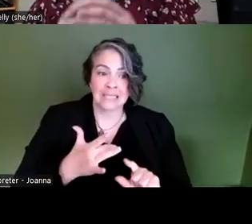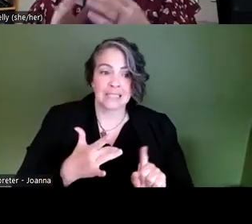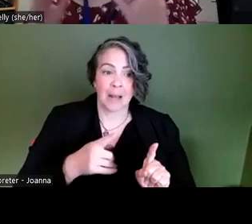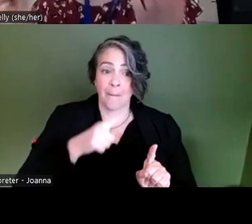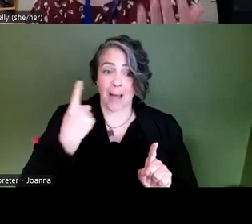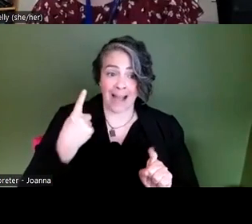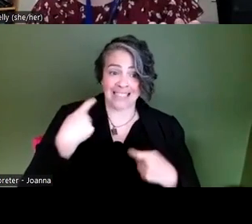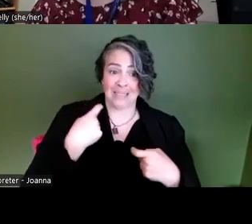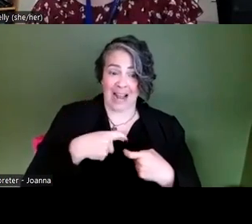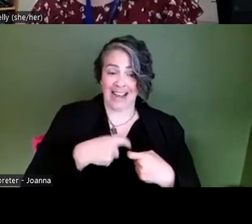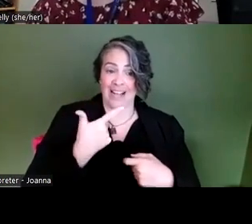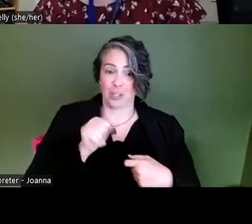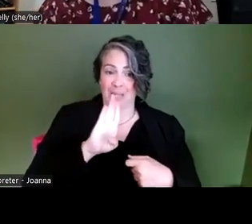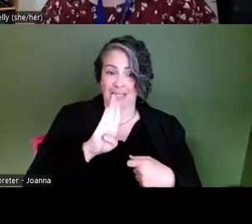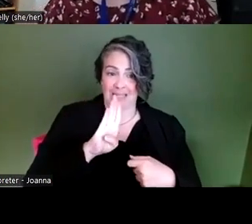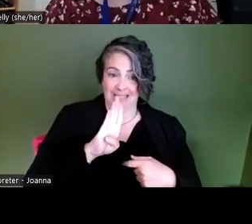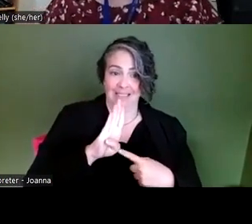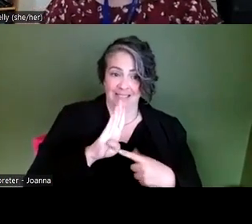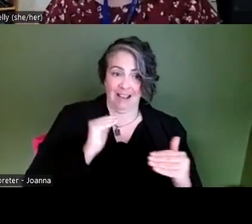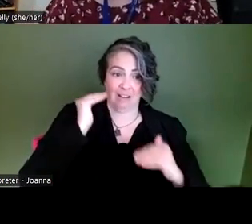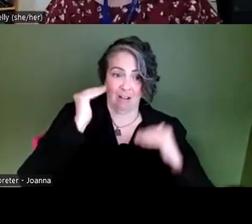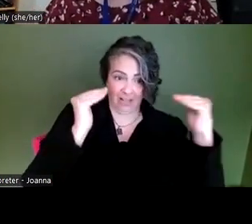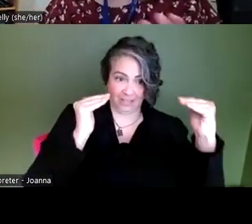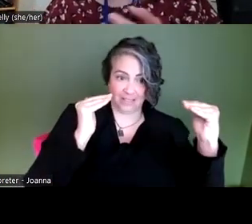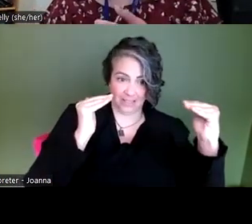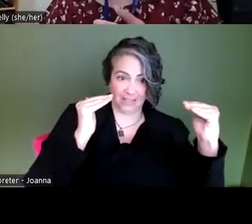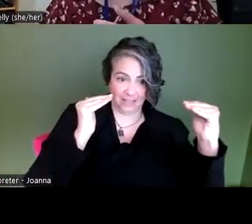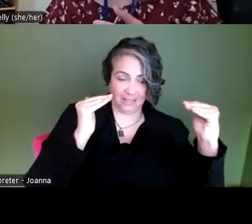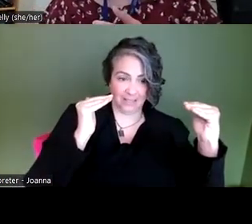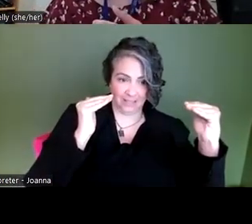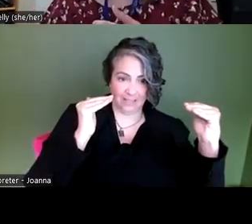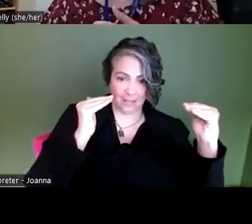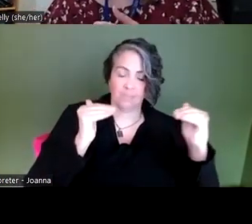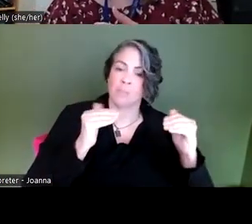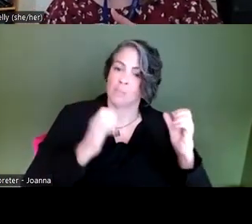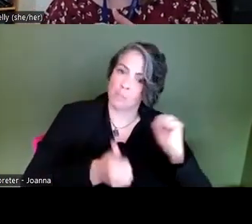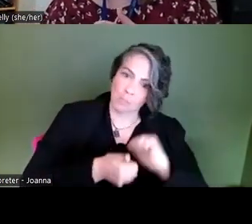And so Black and Hispanic, lesbian, gay, bisexual adults had higher odds of co-occurring suicidal